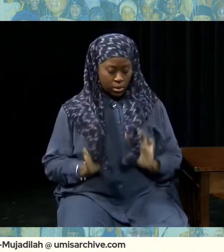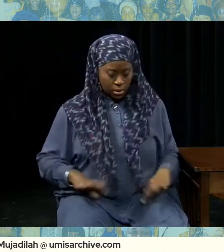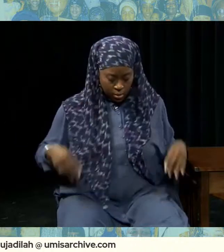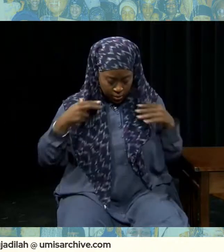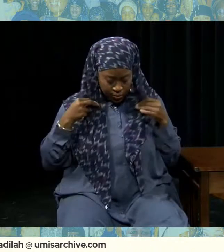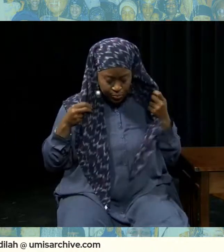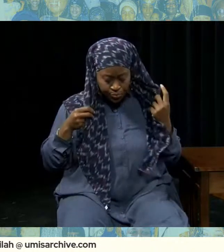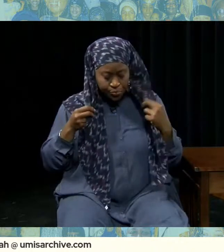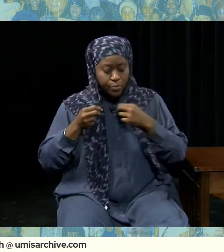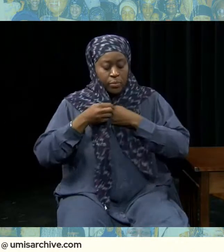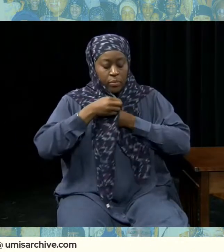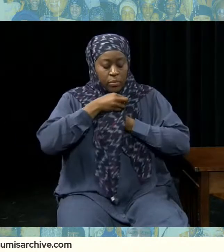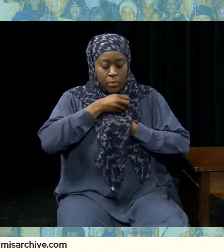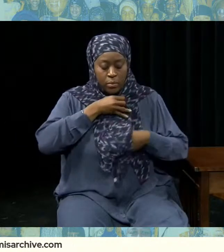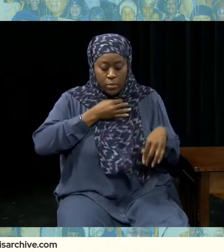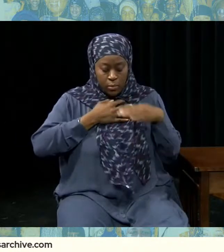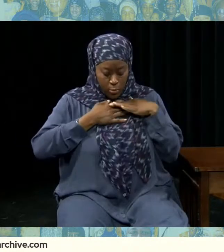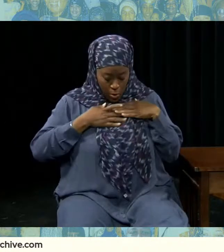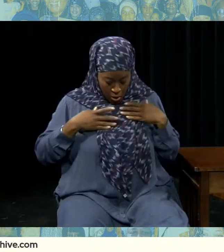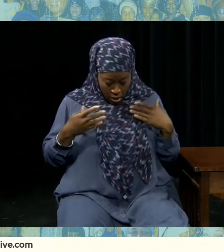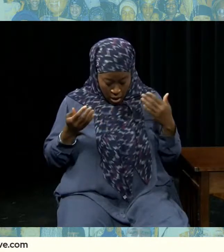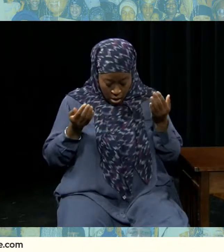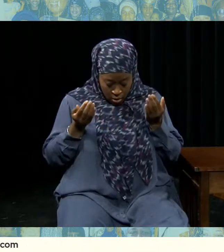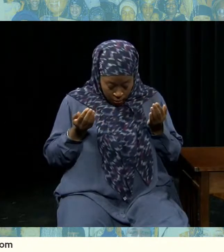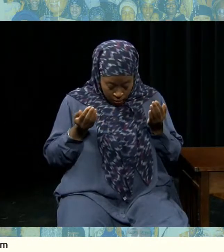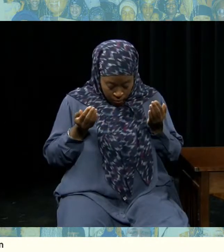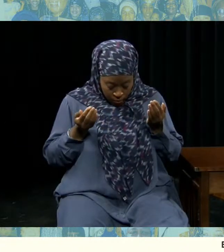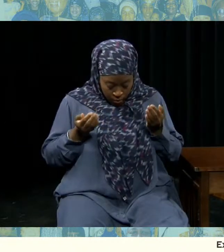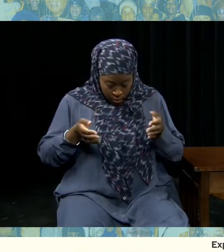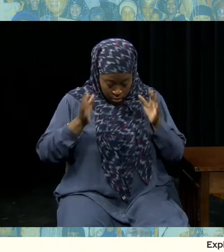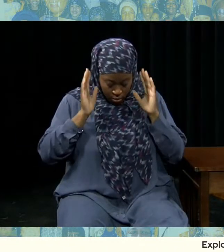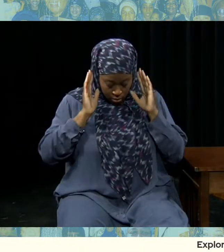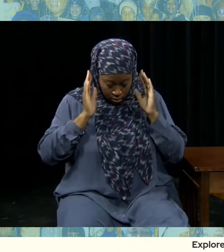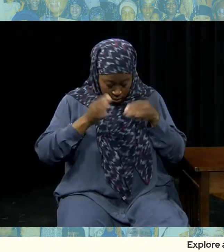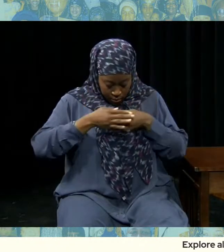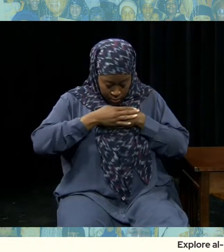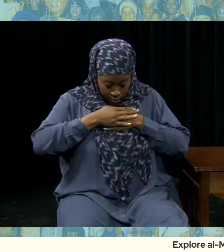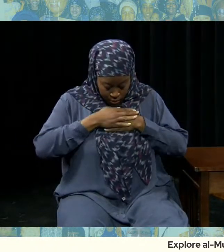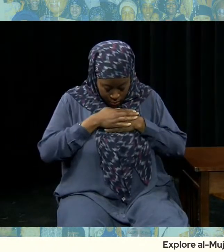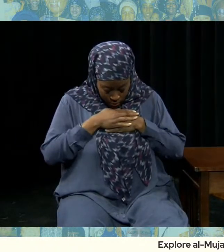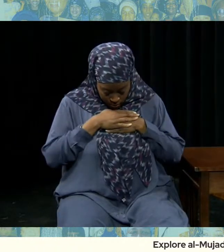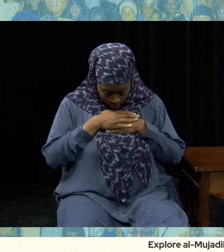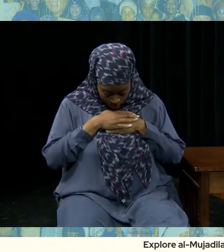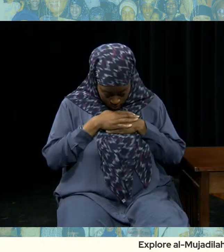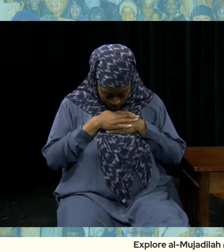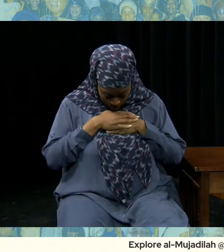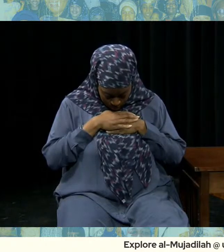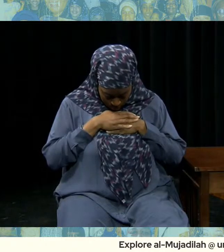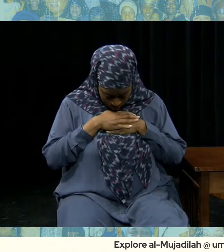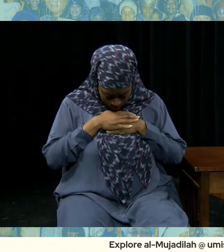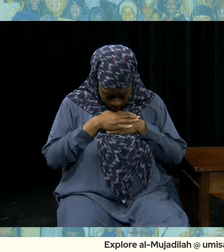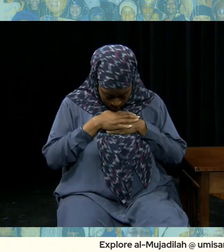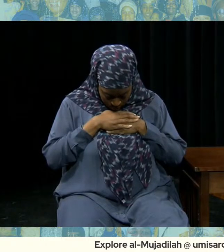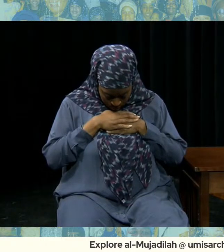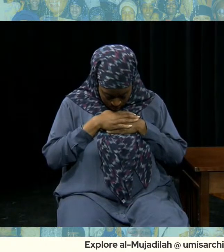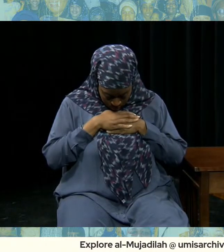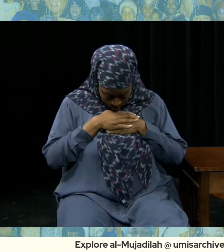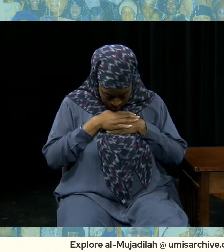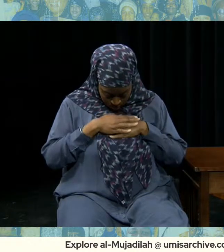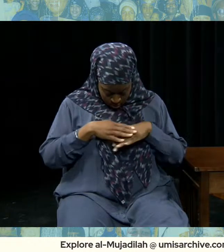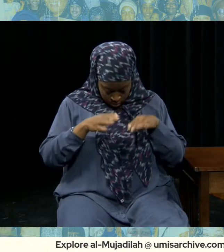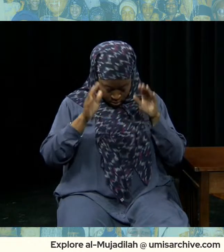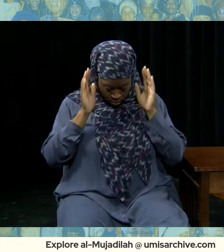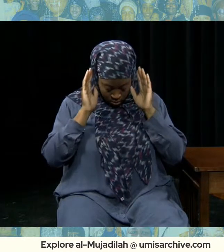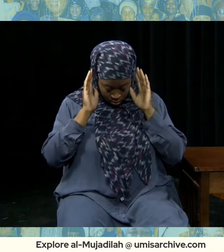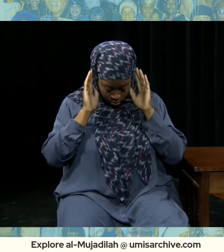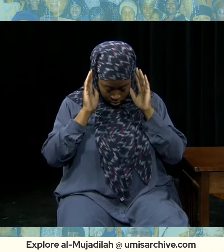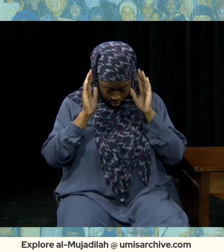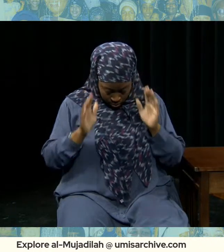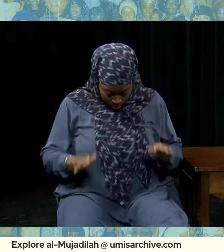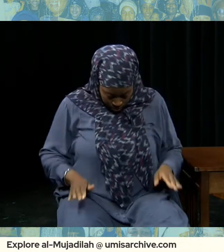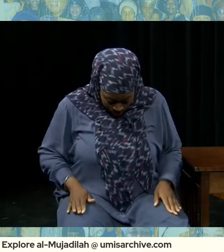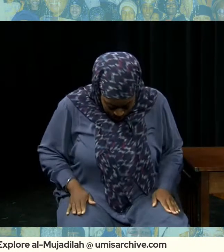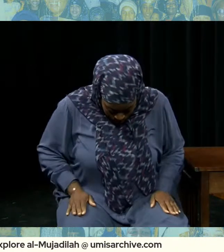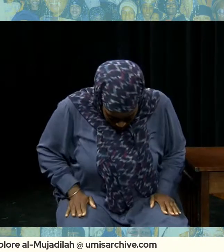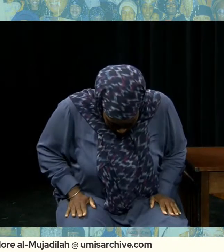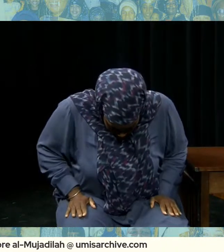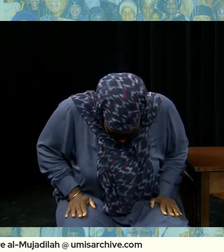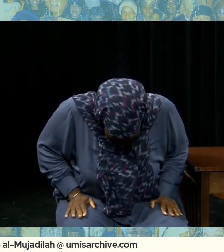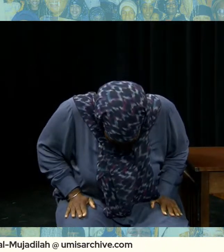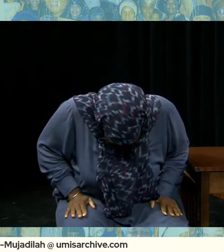um